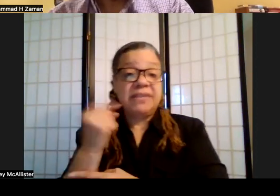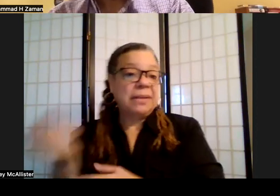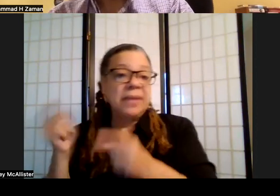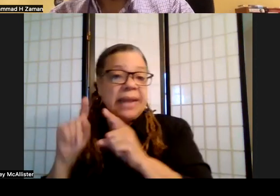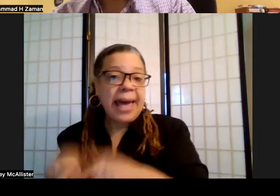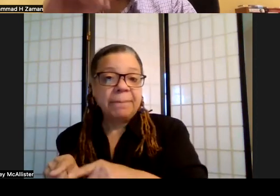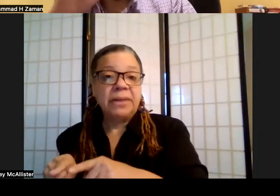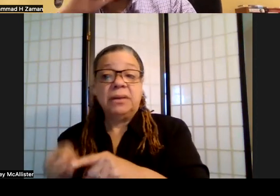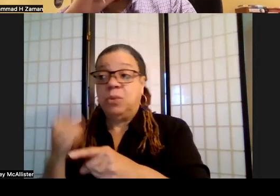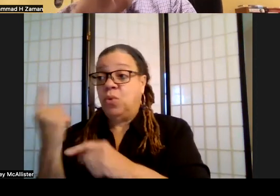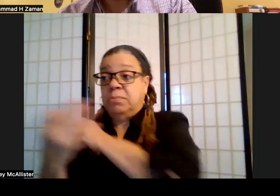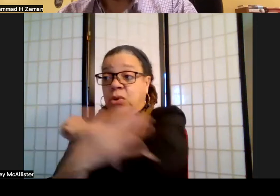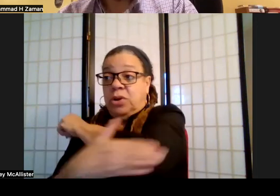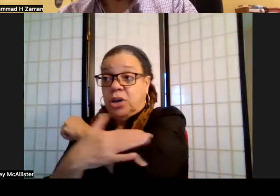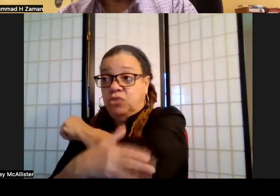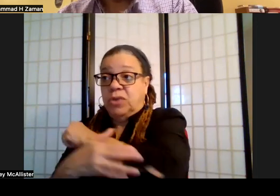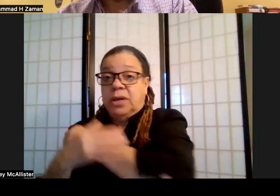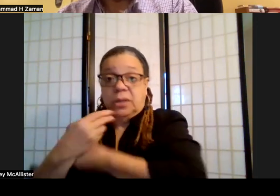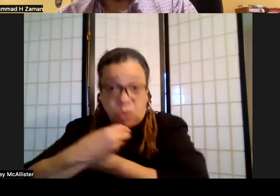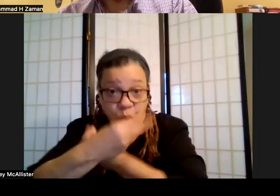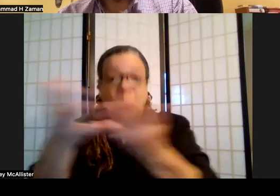That wasn't the case, uh,